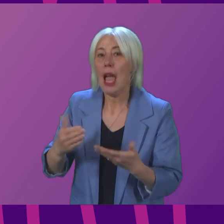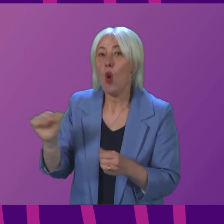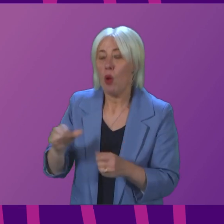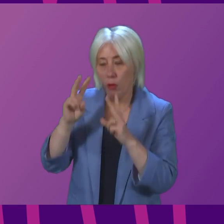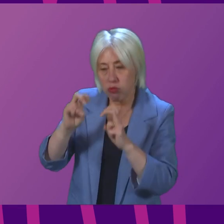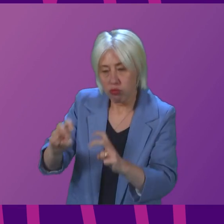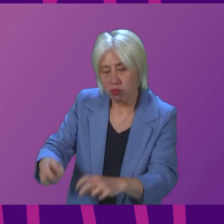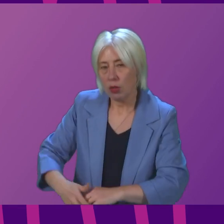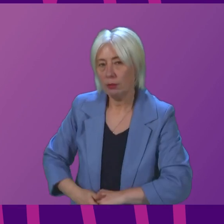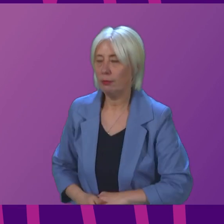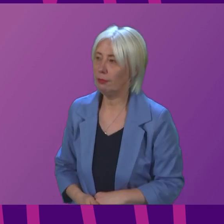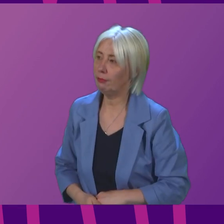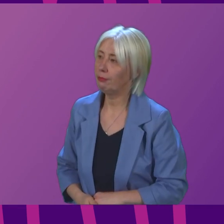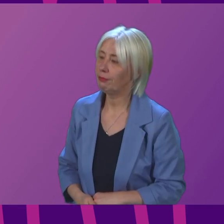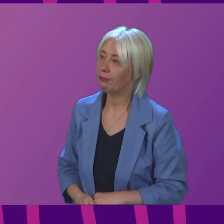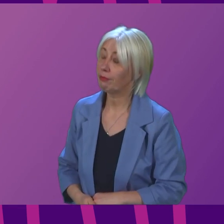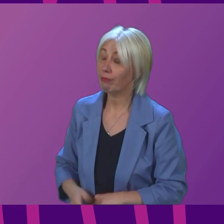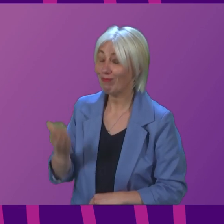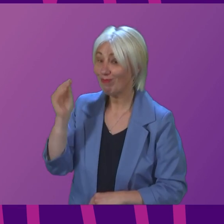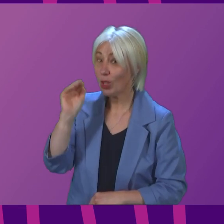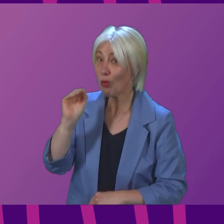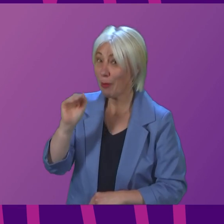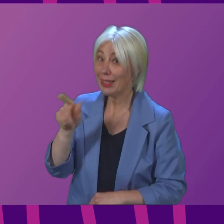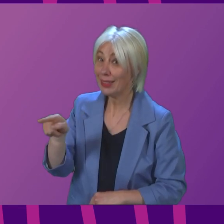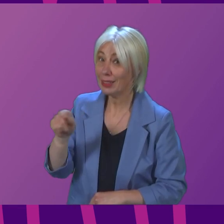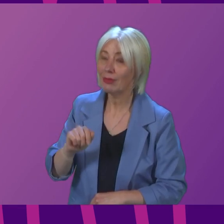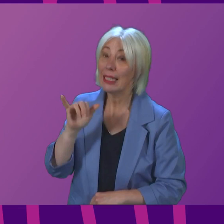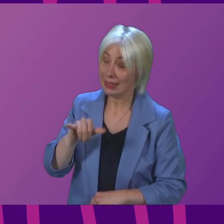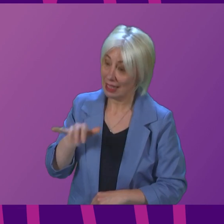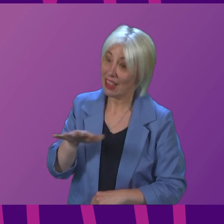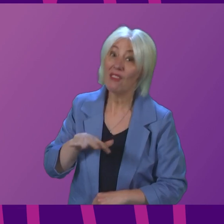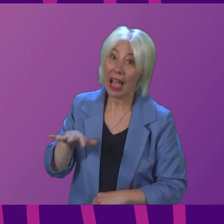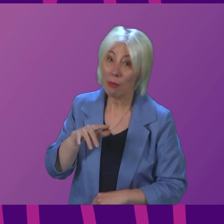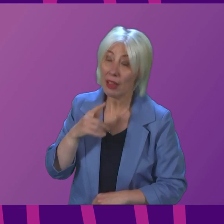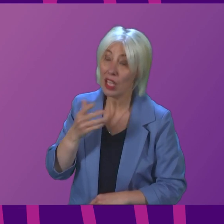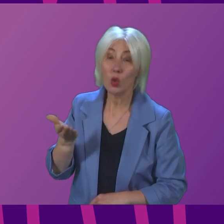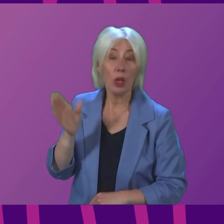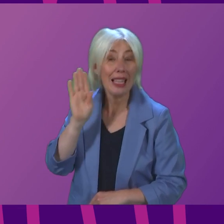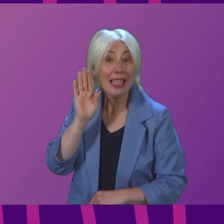I remind the First Minister that families will be hearing the sympathy that she has